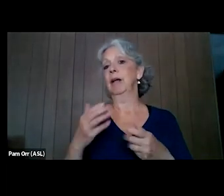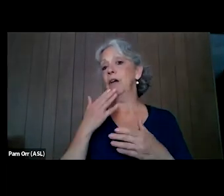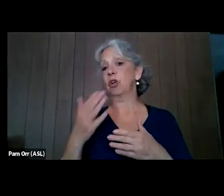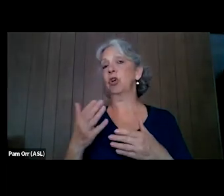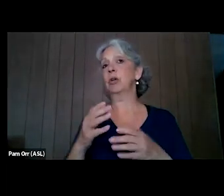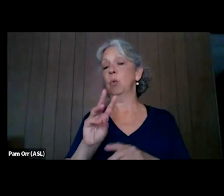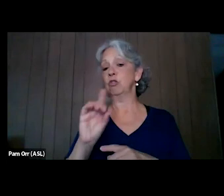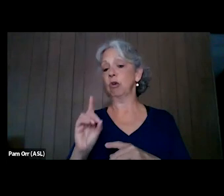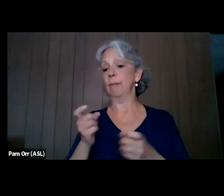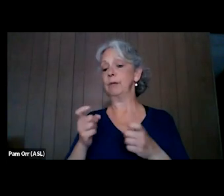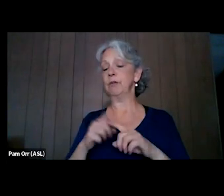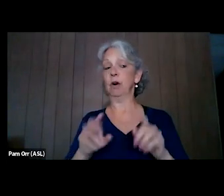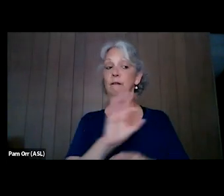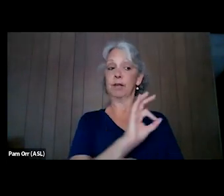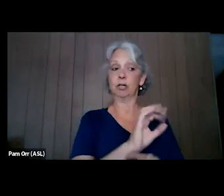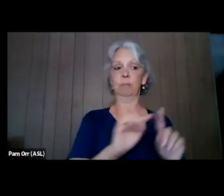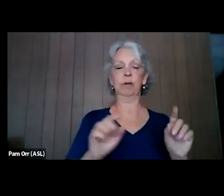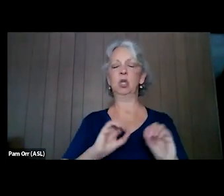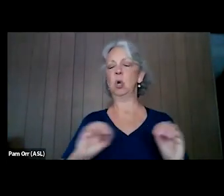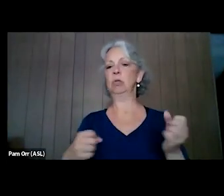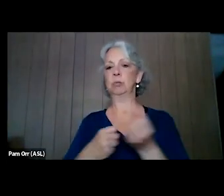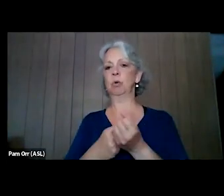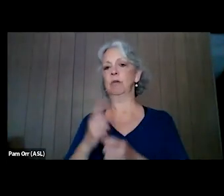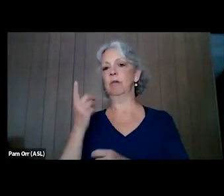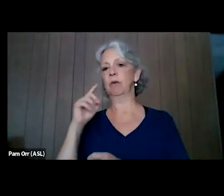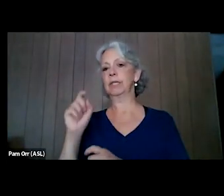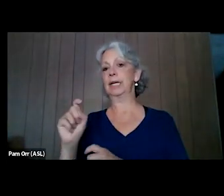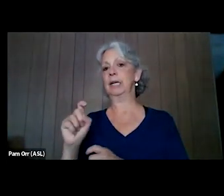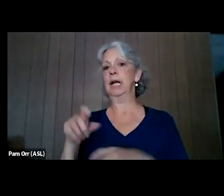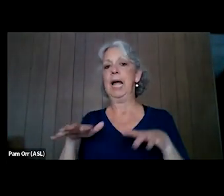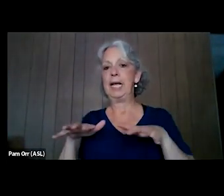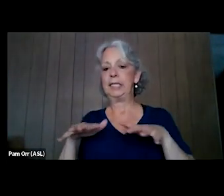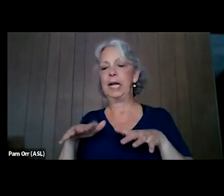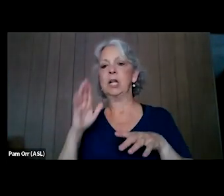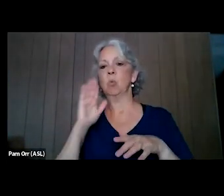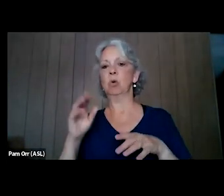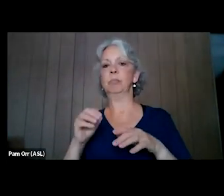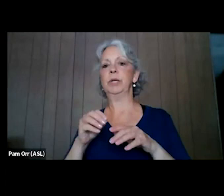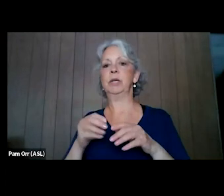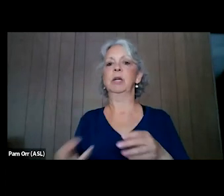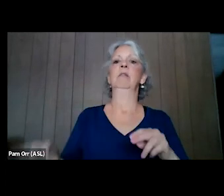but have no support for their xylazine, you know, that anxiety is gonna be even more exacerbated obviously due to the fact they're in the hospital,